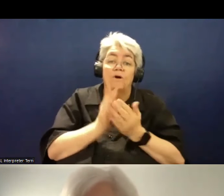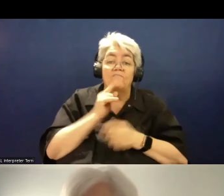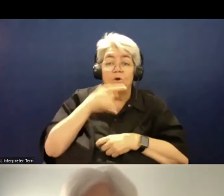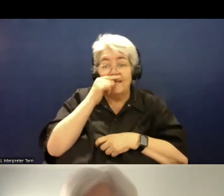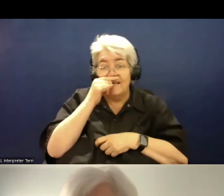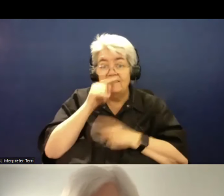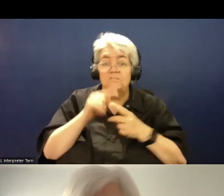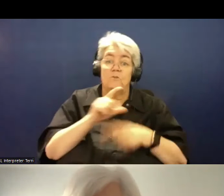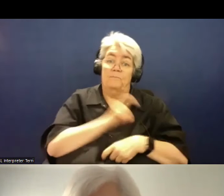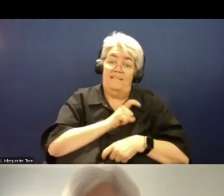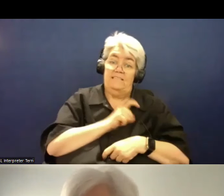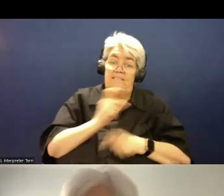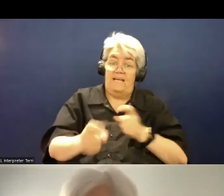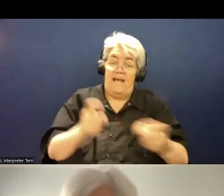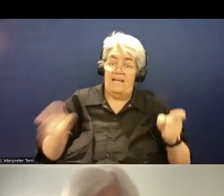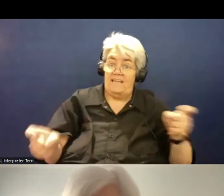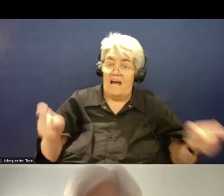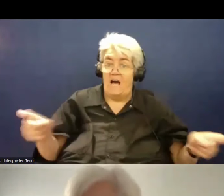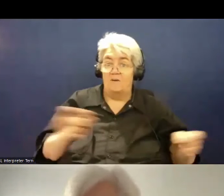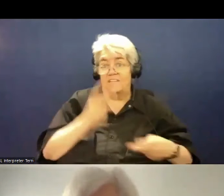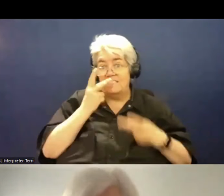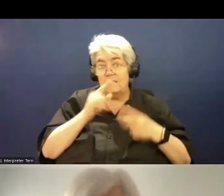OUT IF THEY SEE KIDS IN A HOUSEHOLD WHERE THEY ARE